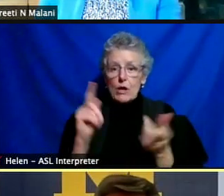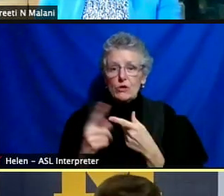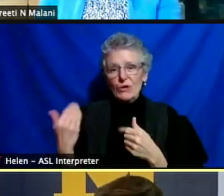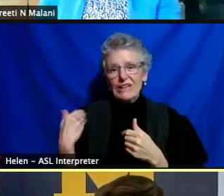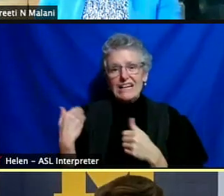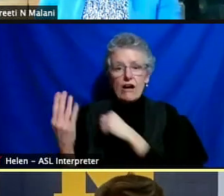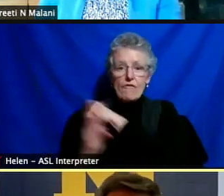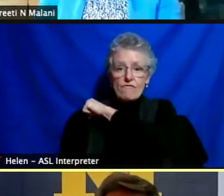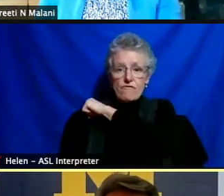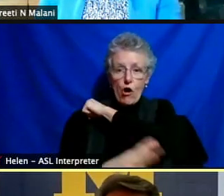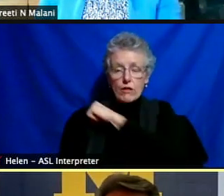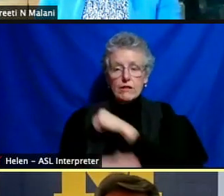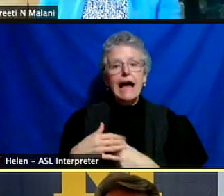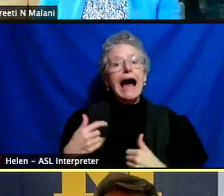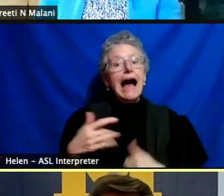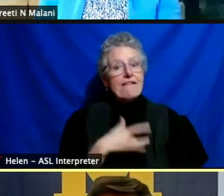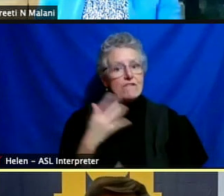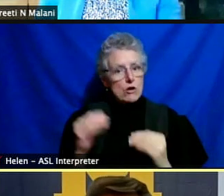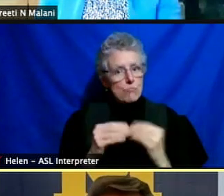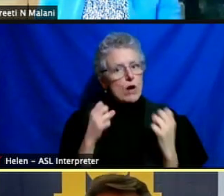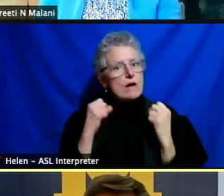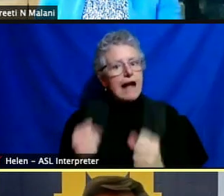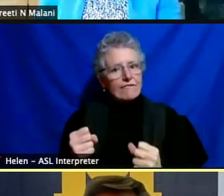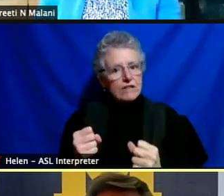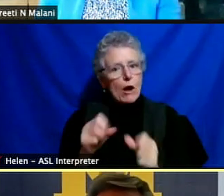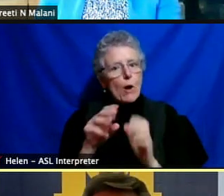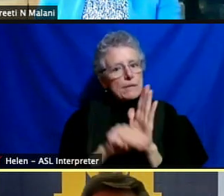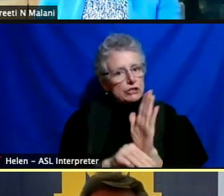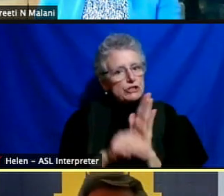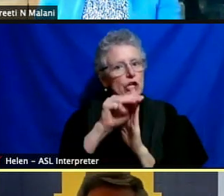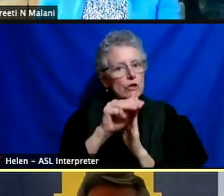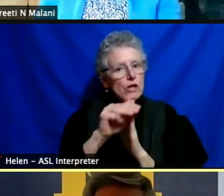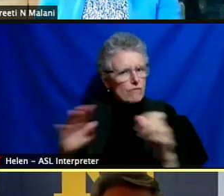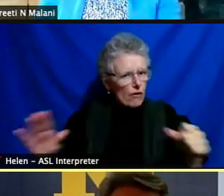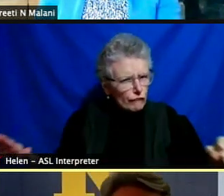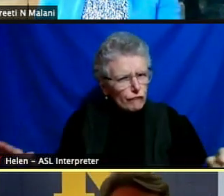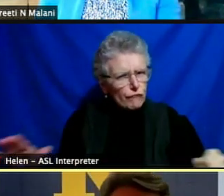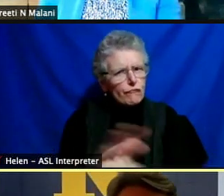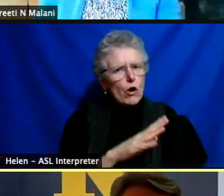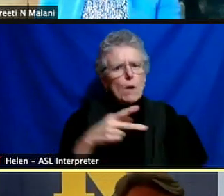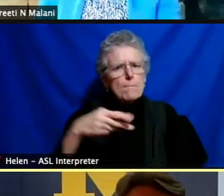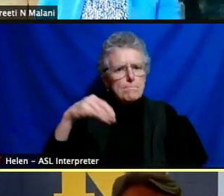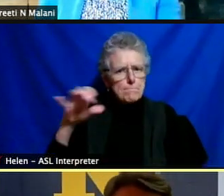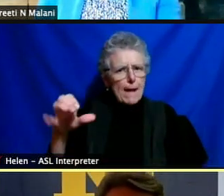I feel much more confident about the maturity of the whole public health system to respond to cases now.